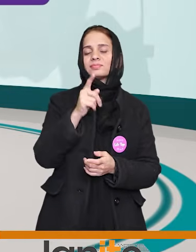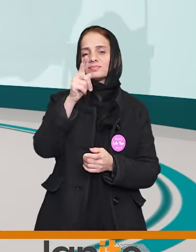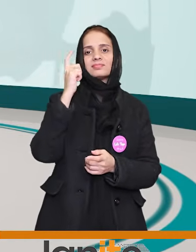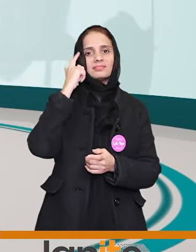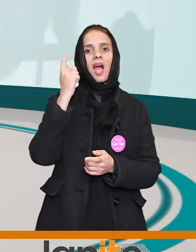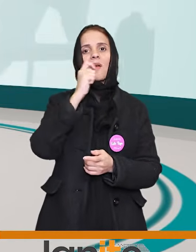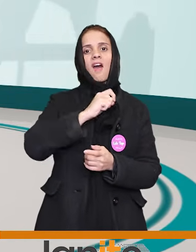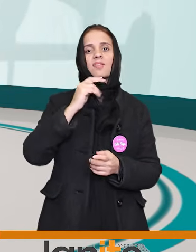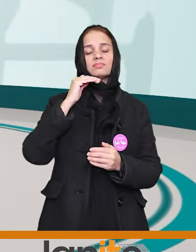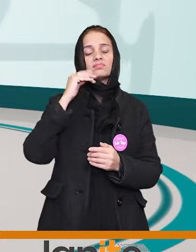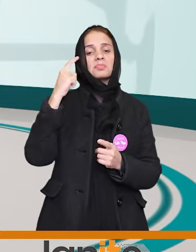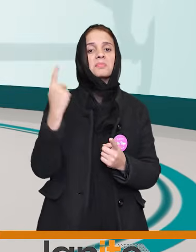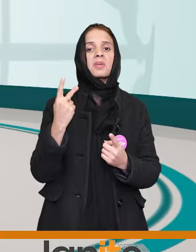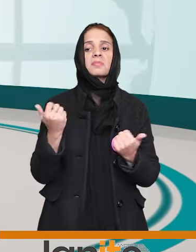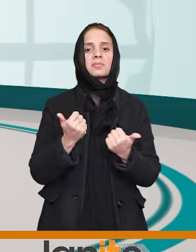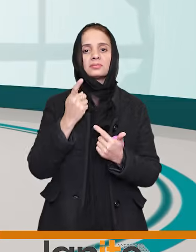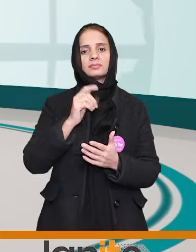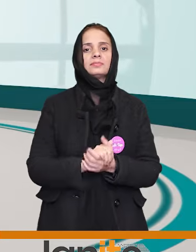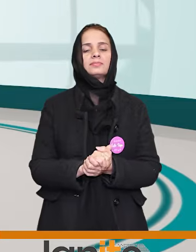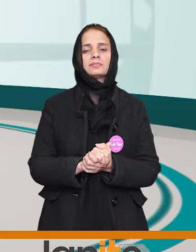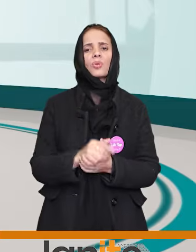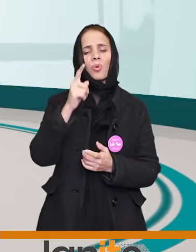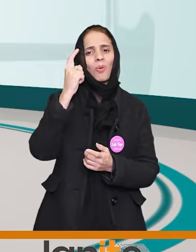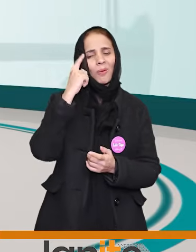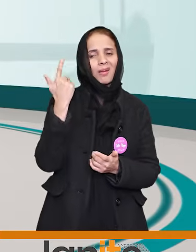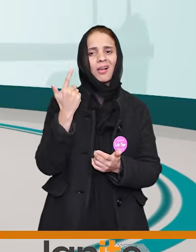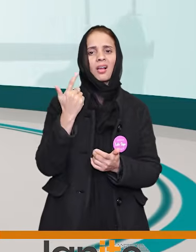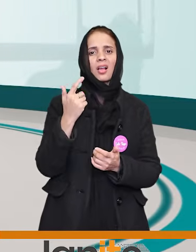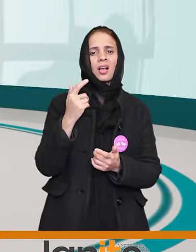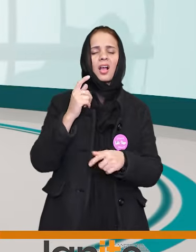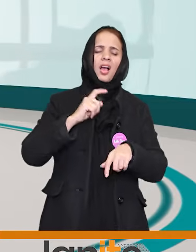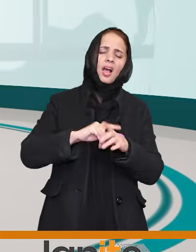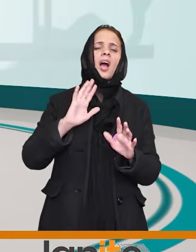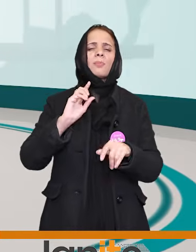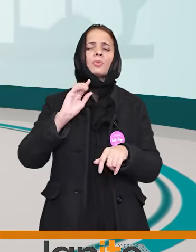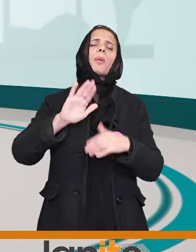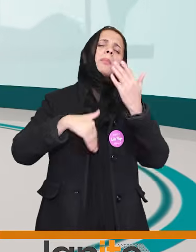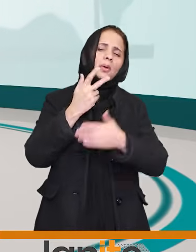But if these things are not there, and you say in light mode ‘Well, let's see if the project is awarded’,